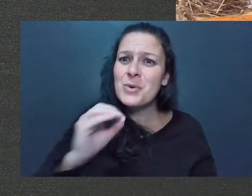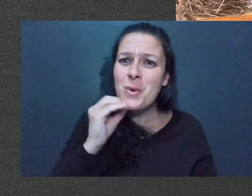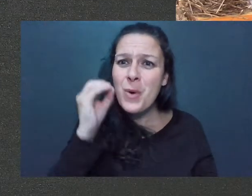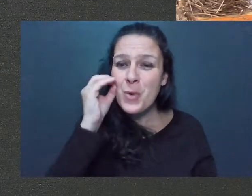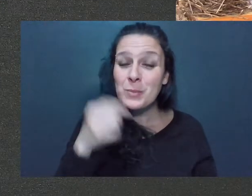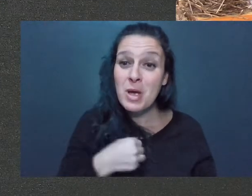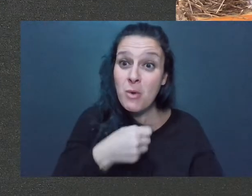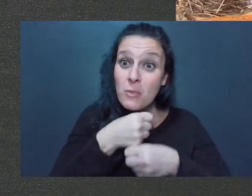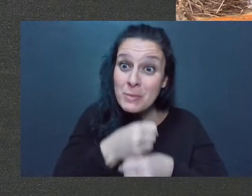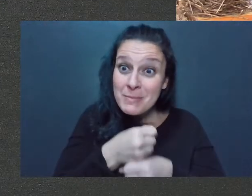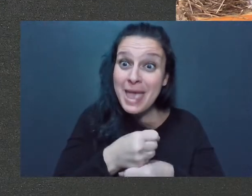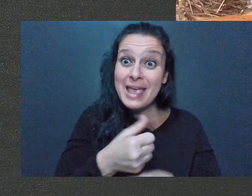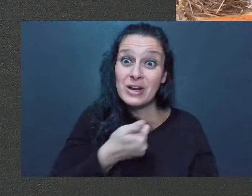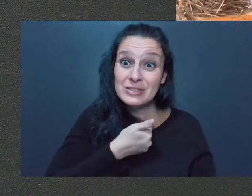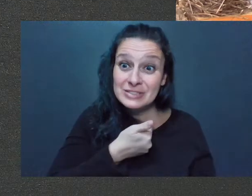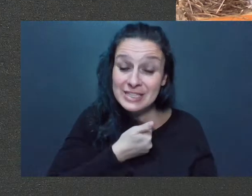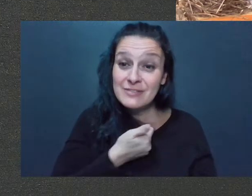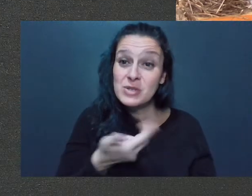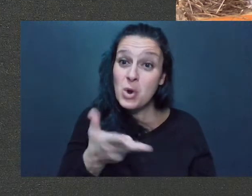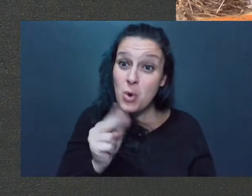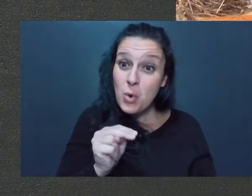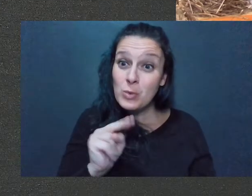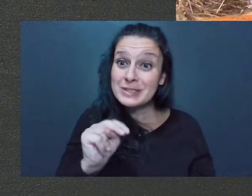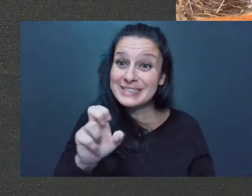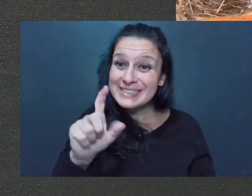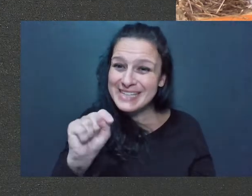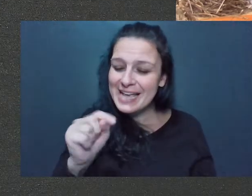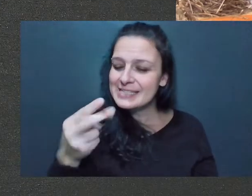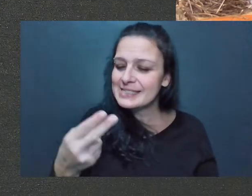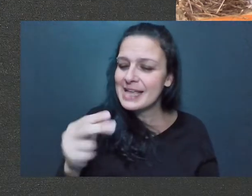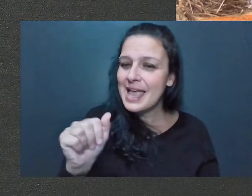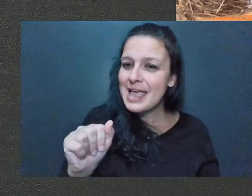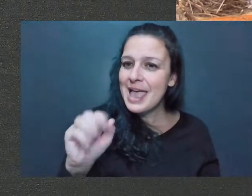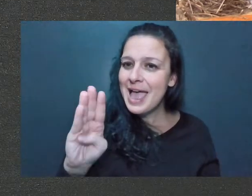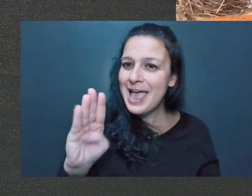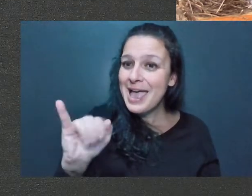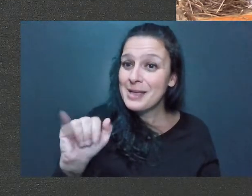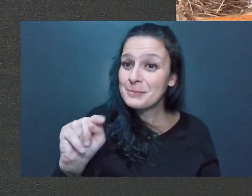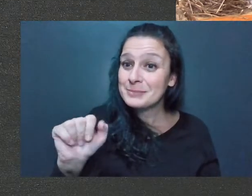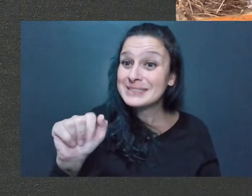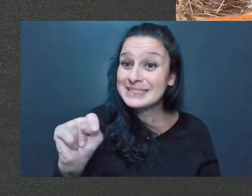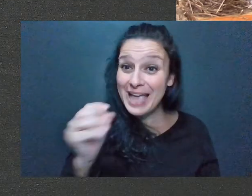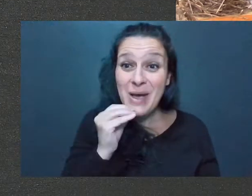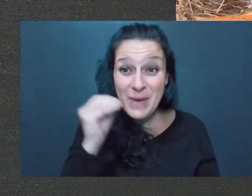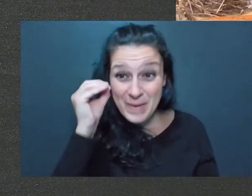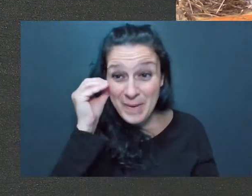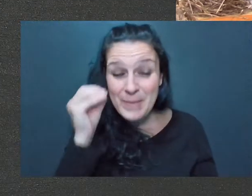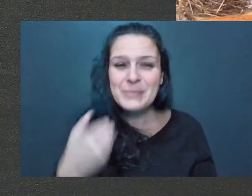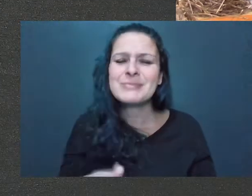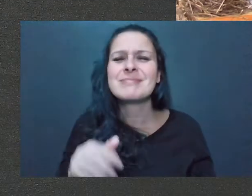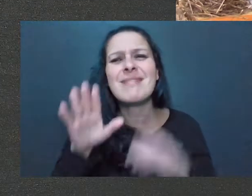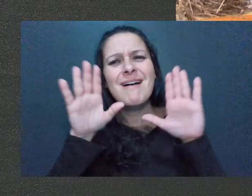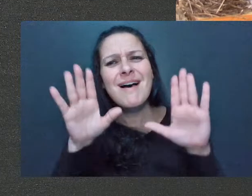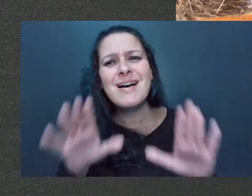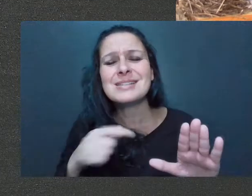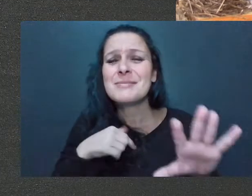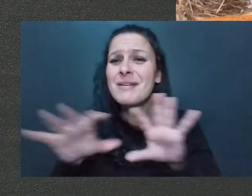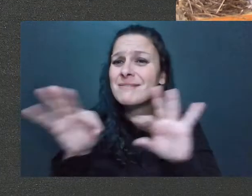We made our own nest habitat. Isn't that awesome? And I filled it with things that you can just find